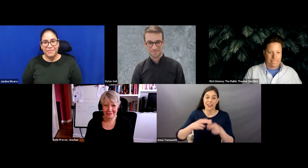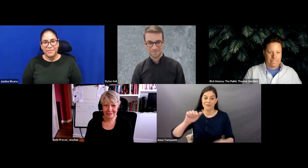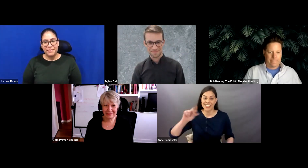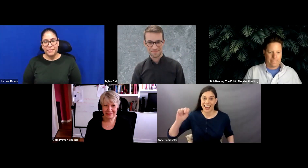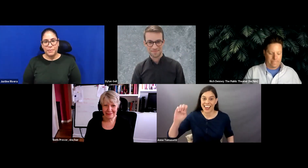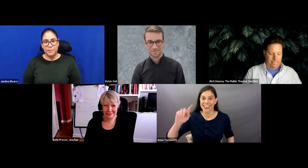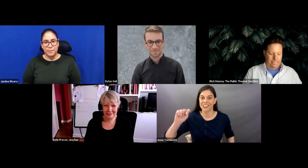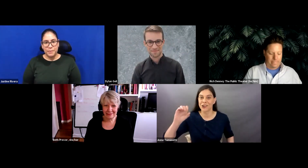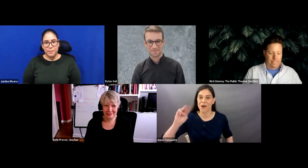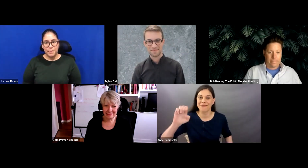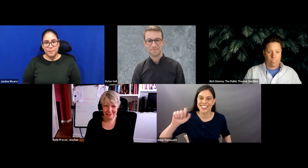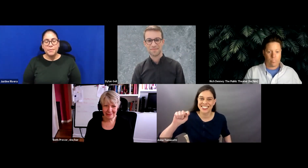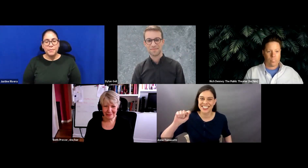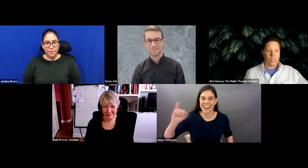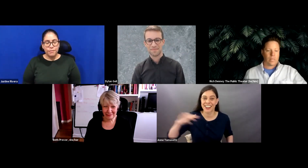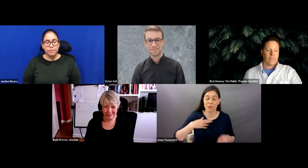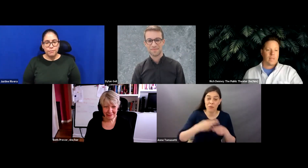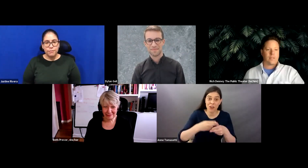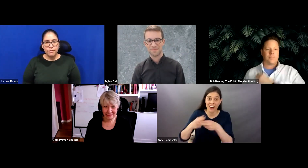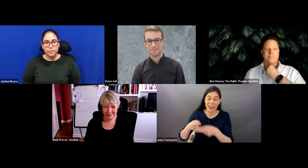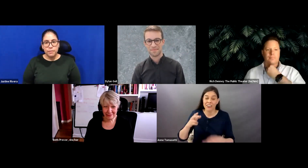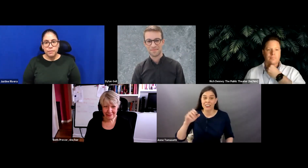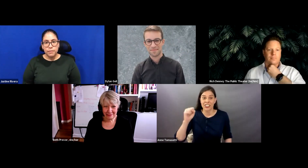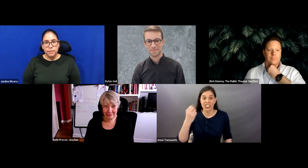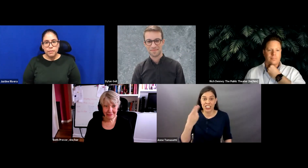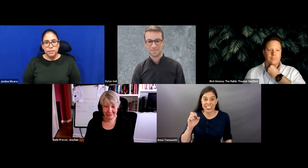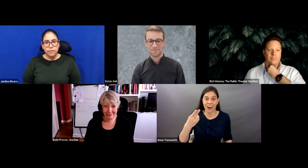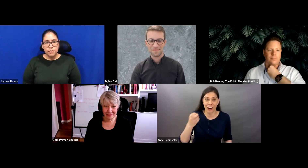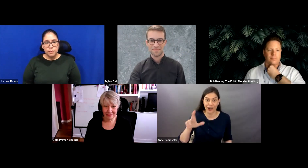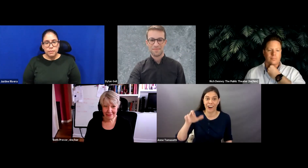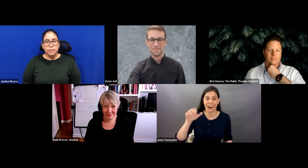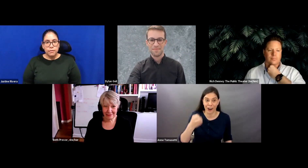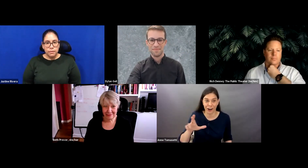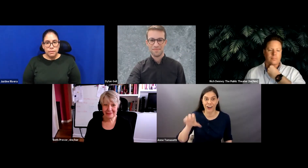Hello, everyone. My name is Anne Tomasetti. My pronouns are she